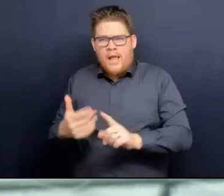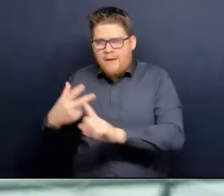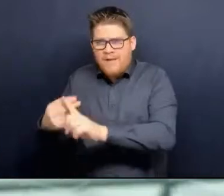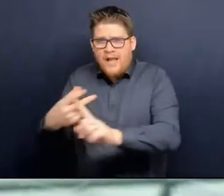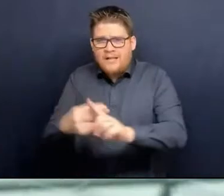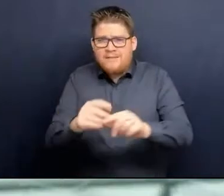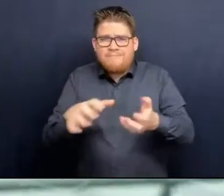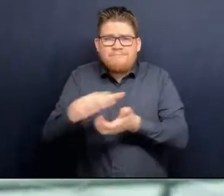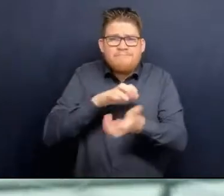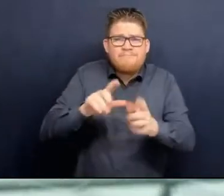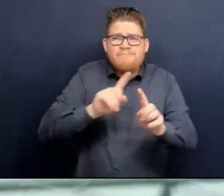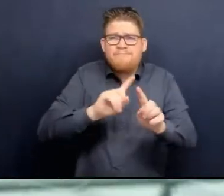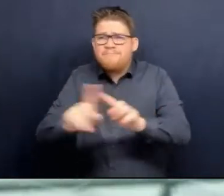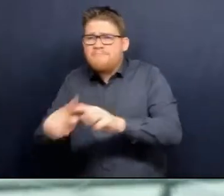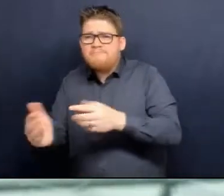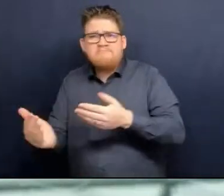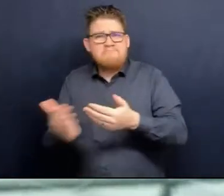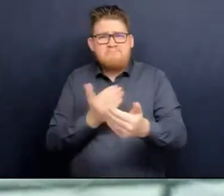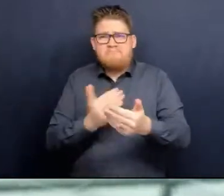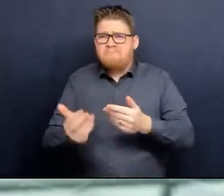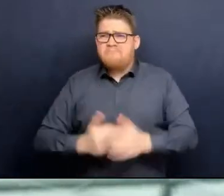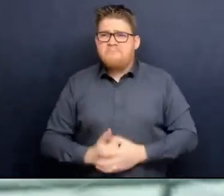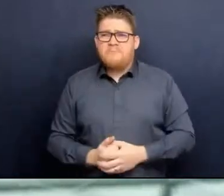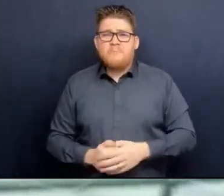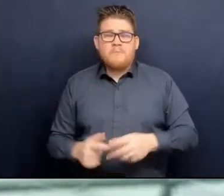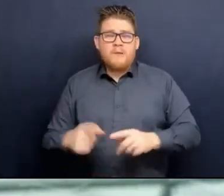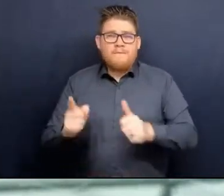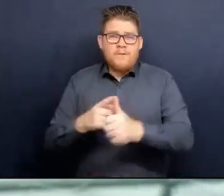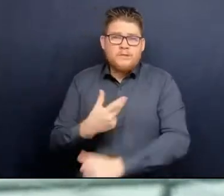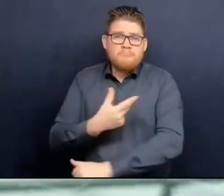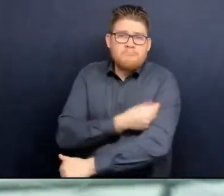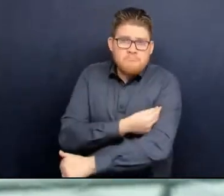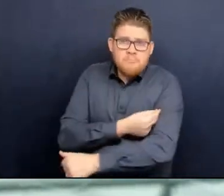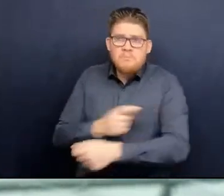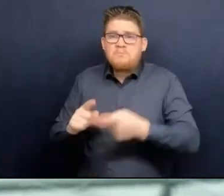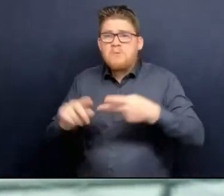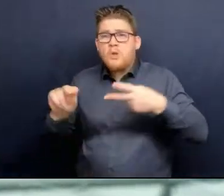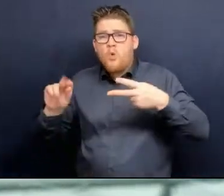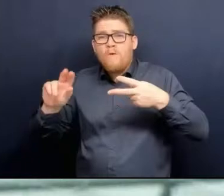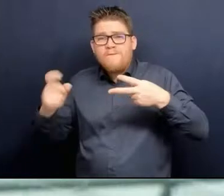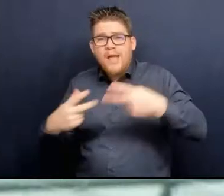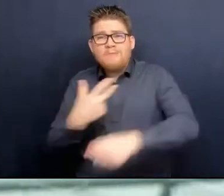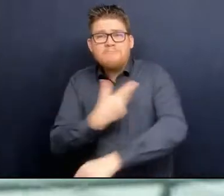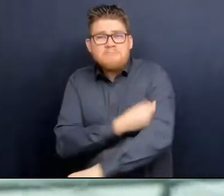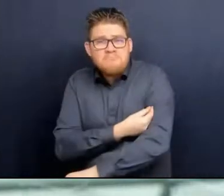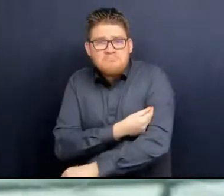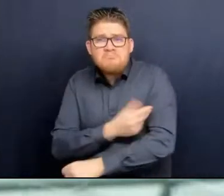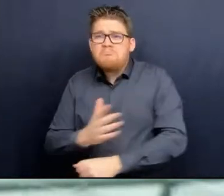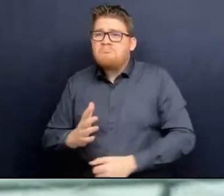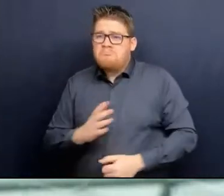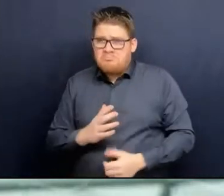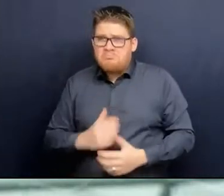too. You don't need to start again. So Novavax can be your second dose in the primary series, and it should be at